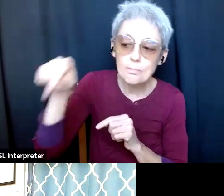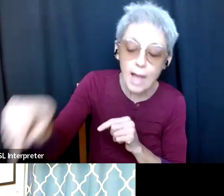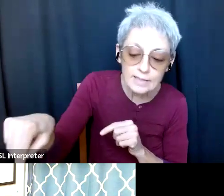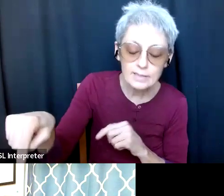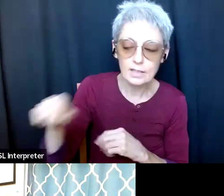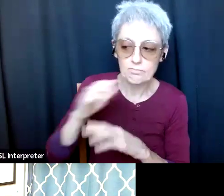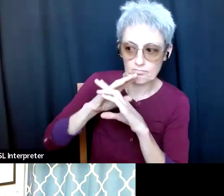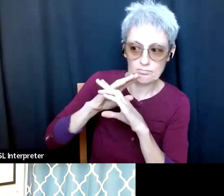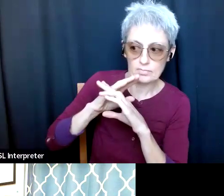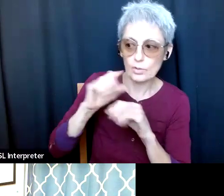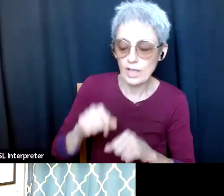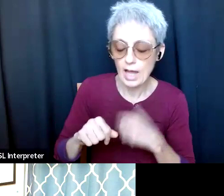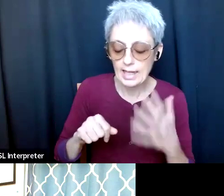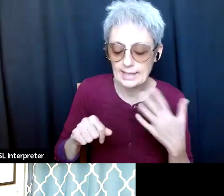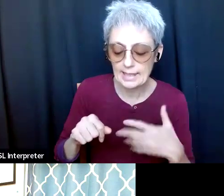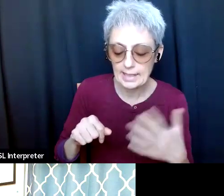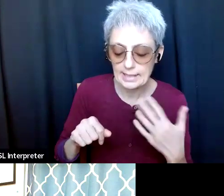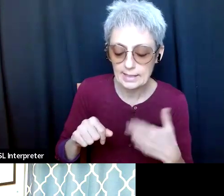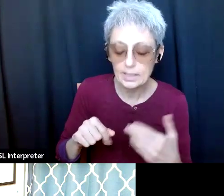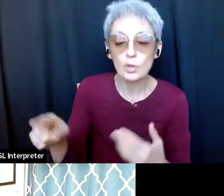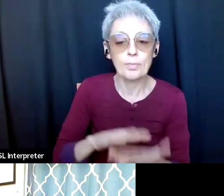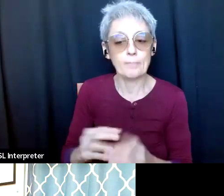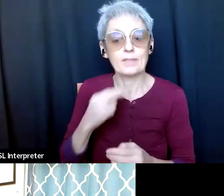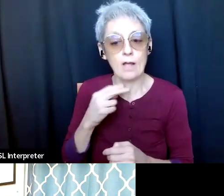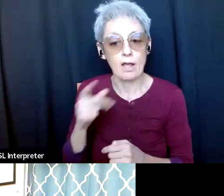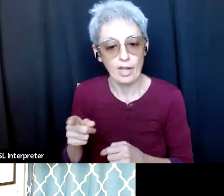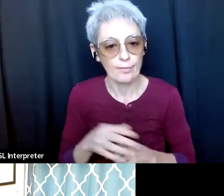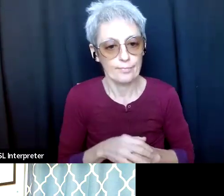but sometimes the translation effects are rather small.